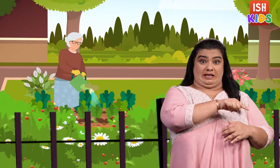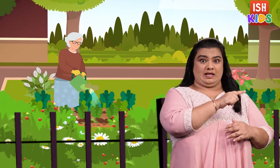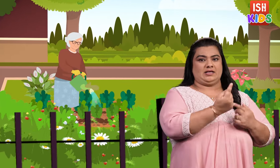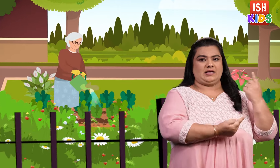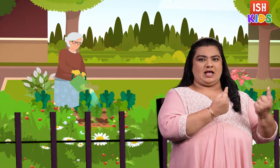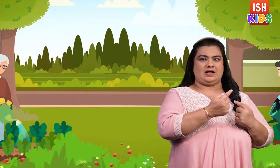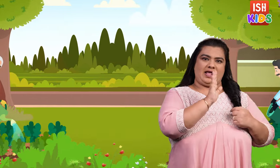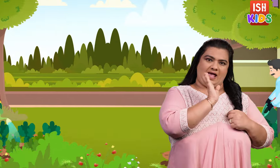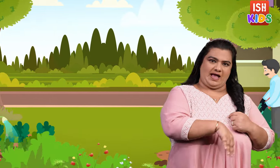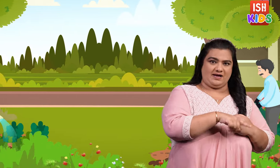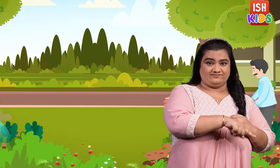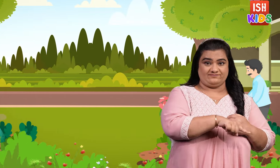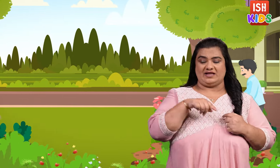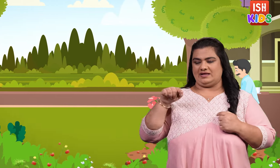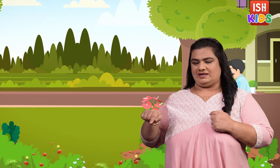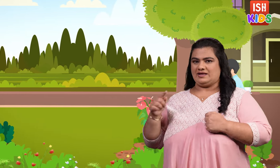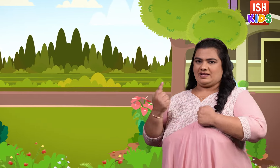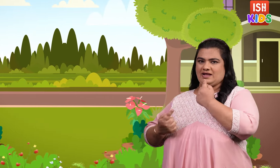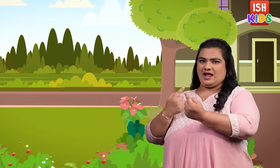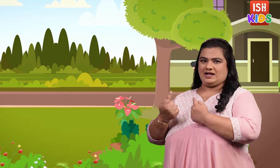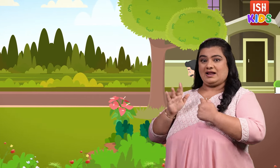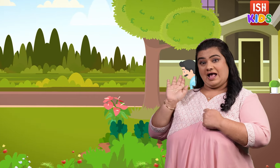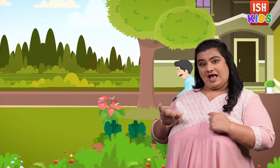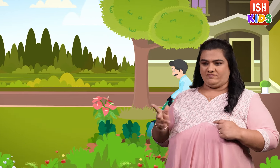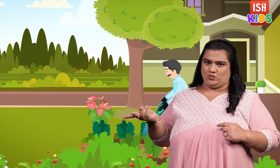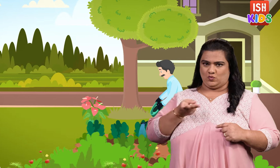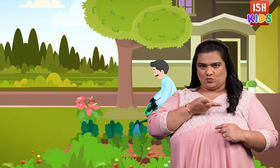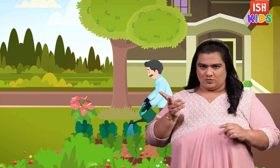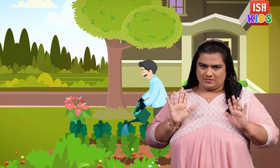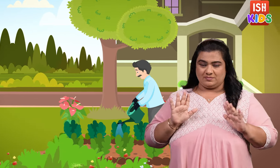Each had their own garden.